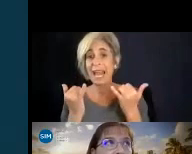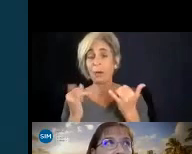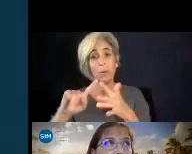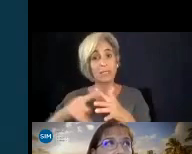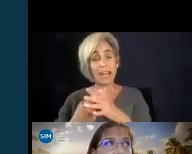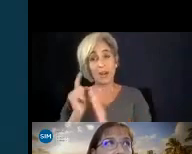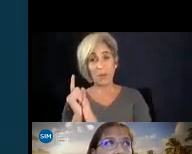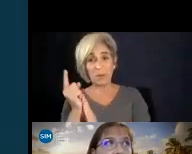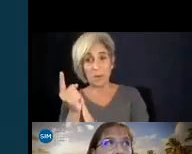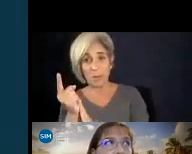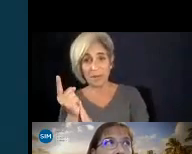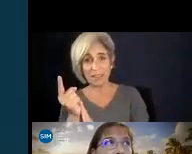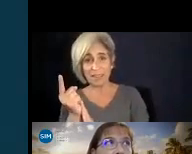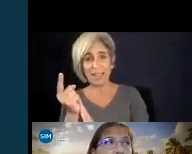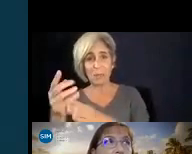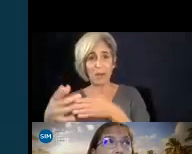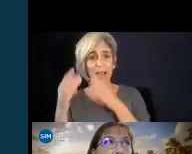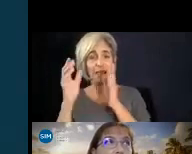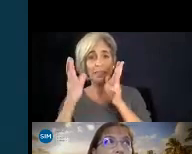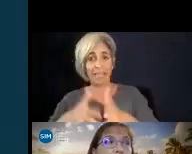I just, I'm going to leave the agenda up for a little bit.